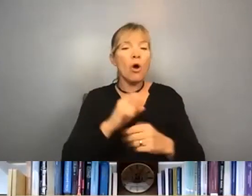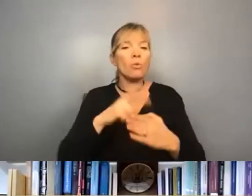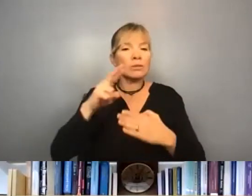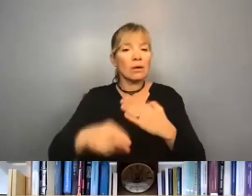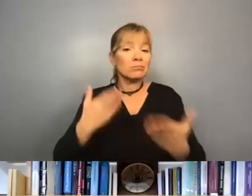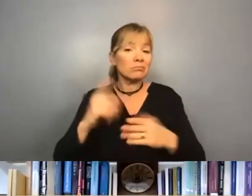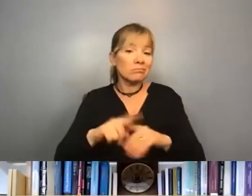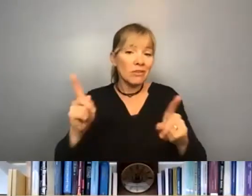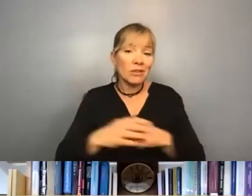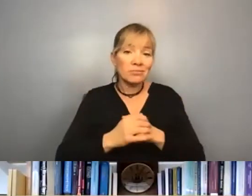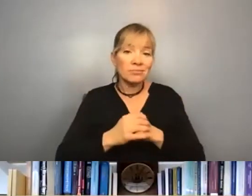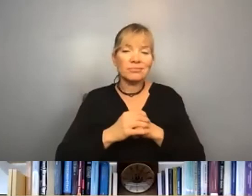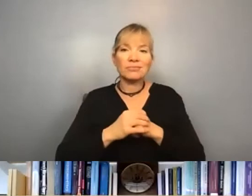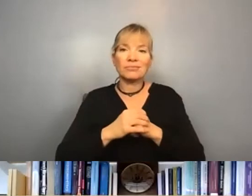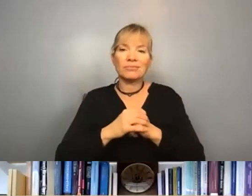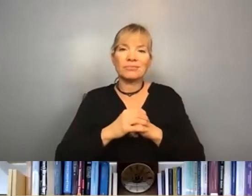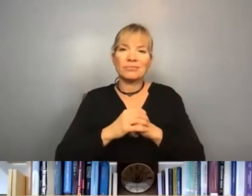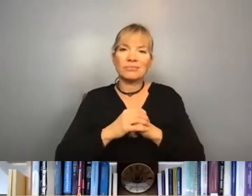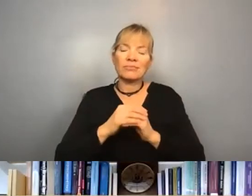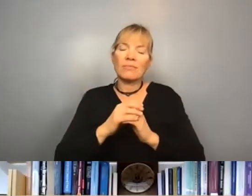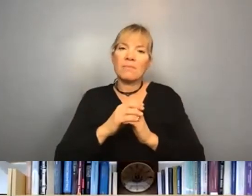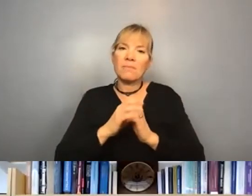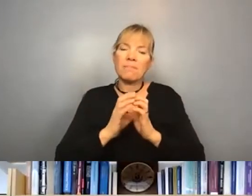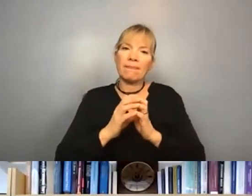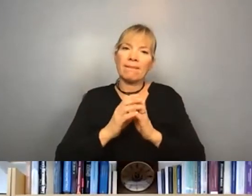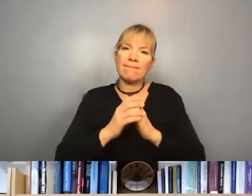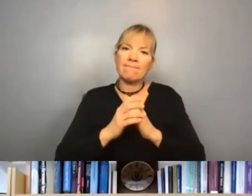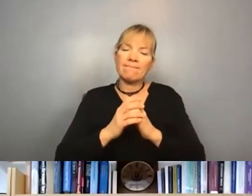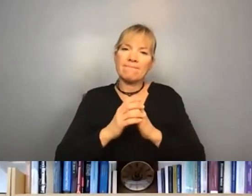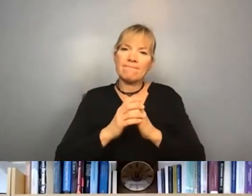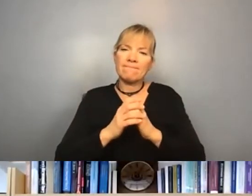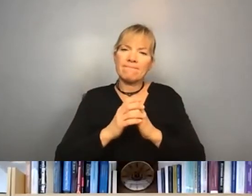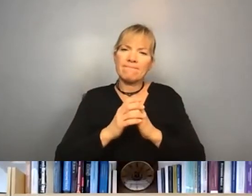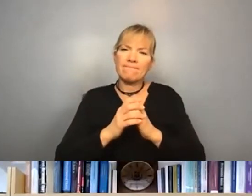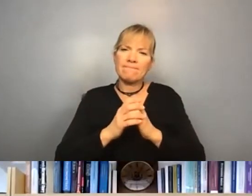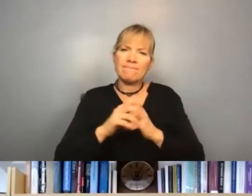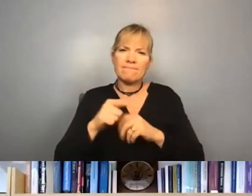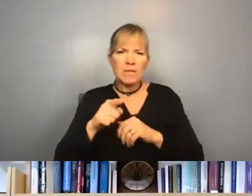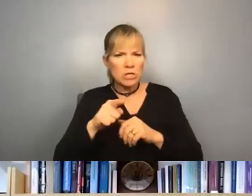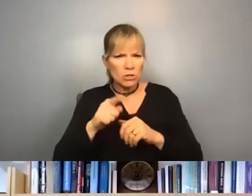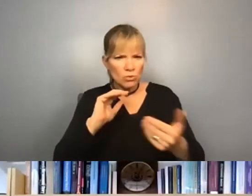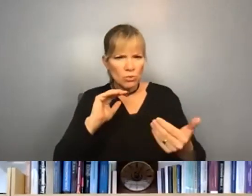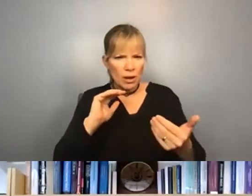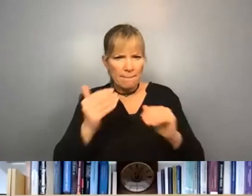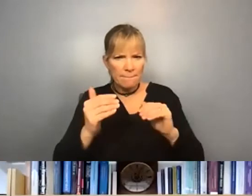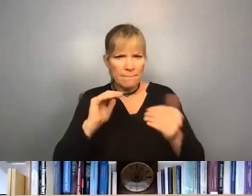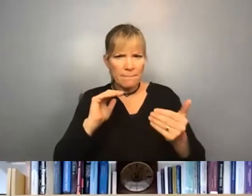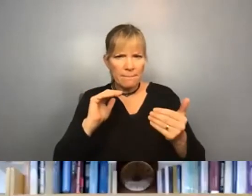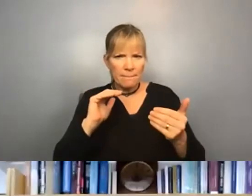And did you make any comparisons to satisfaction with in-person versus telehealth?